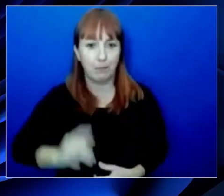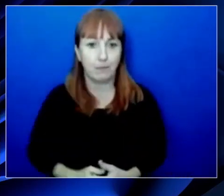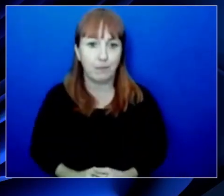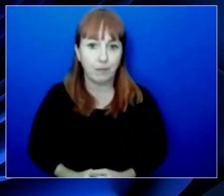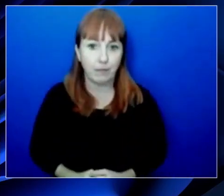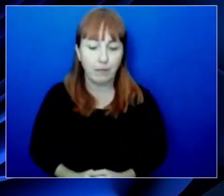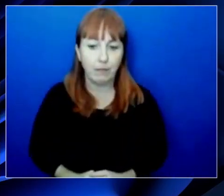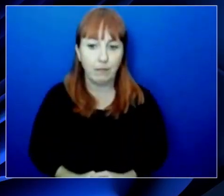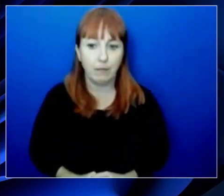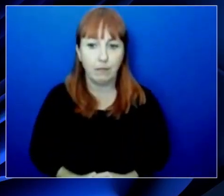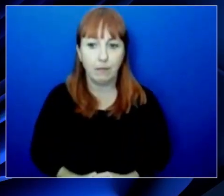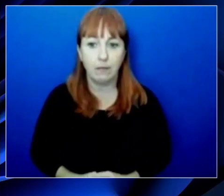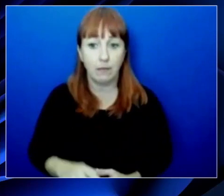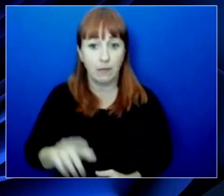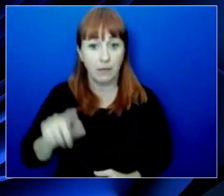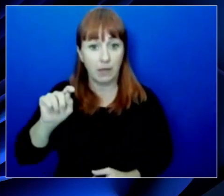and if I tab in here,